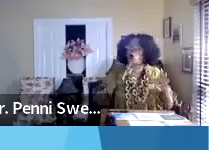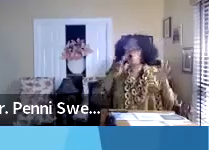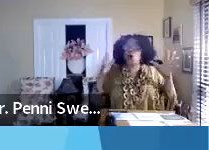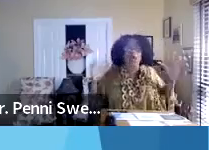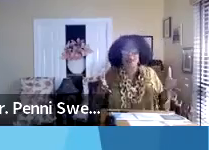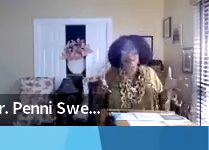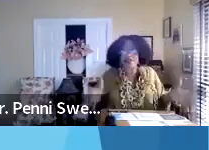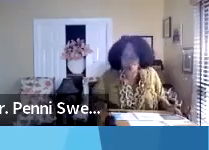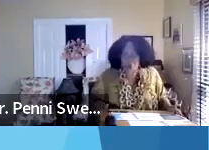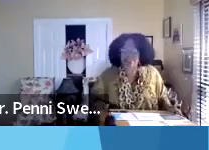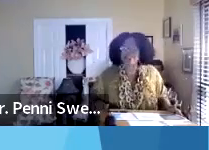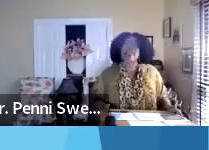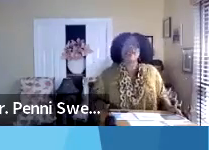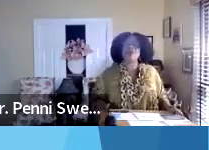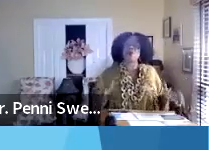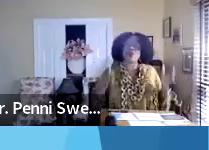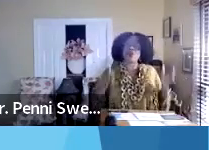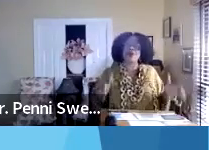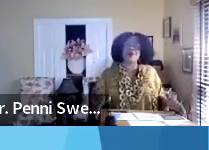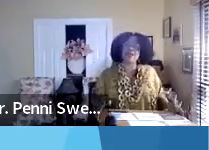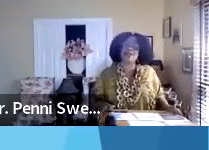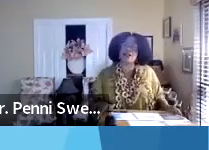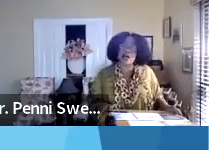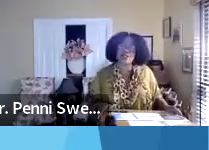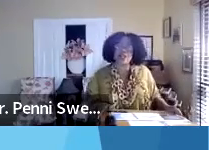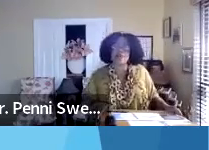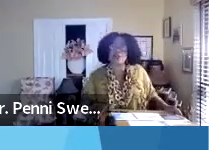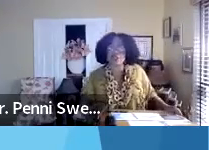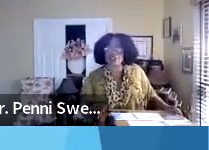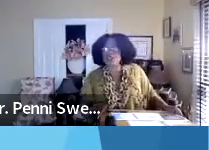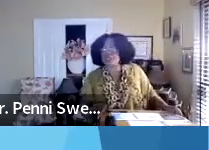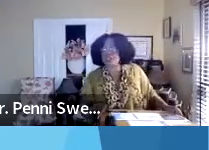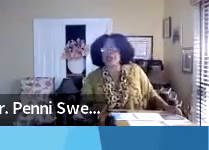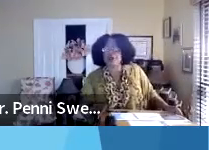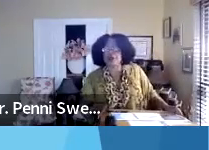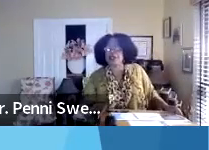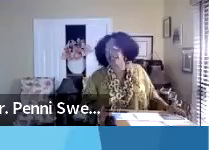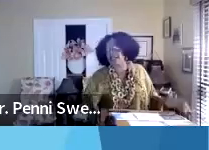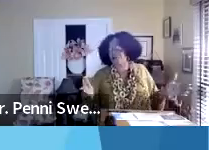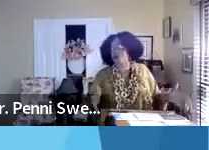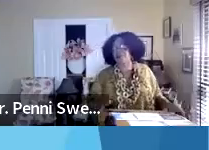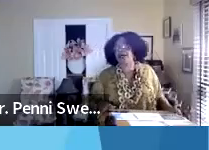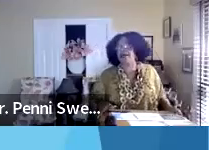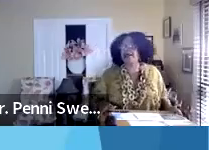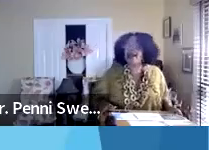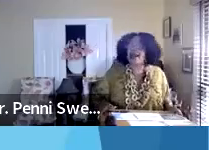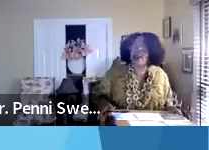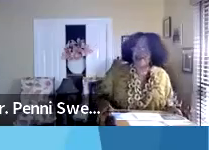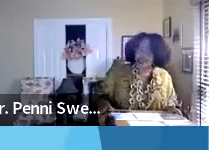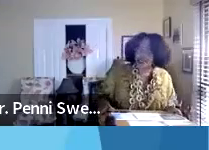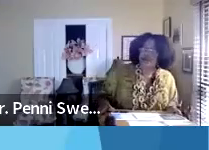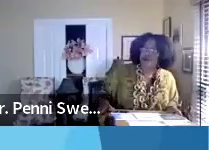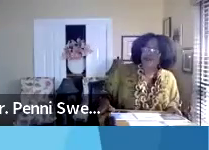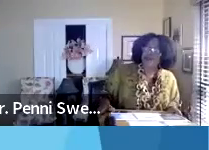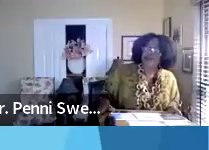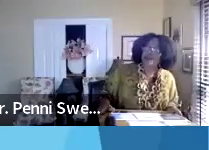mission is to provide advocacy training and continuing education workshops that are focused on the broader community in the Commonwealth of Virginia.